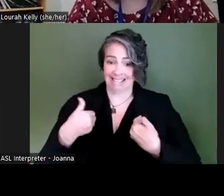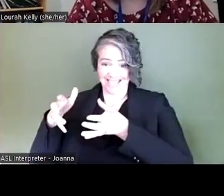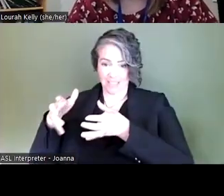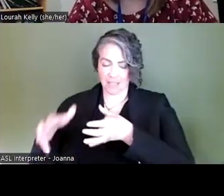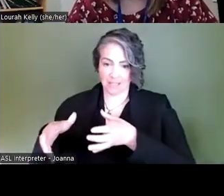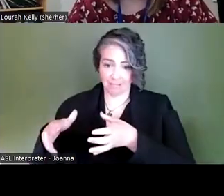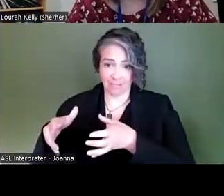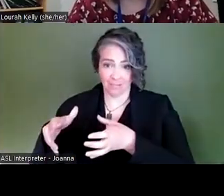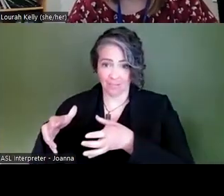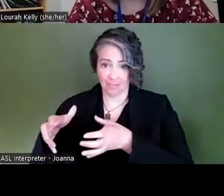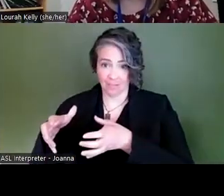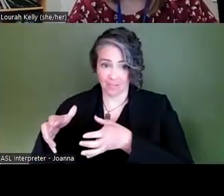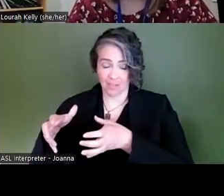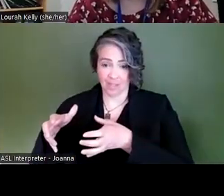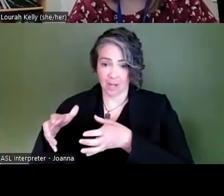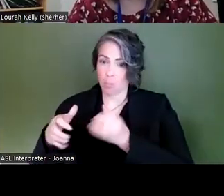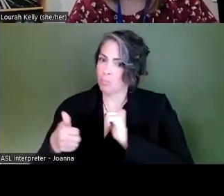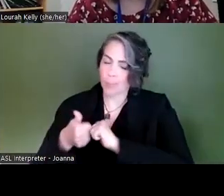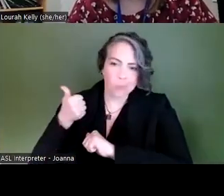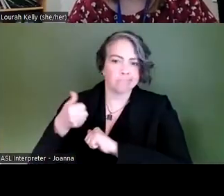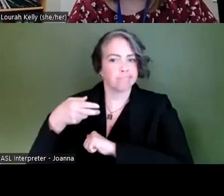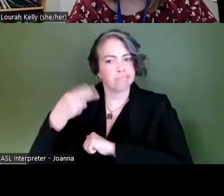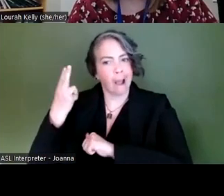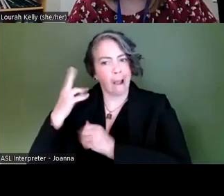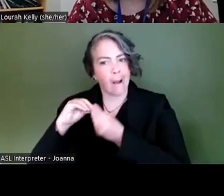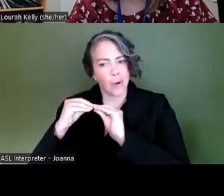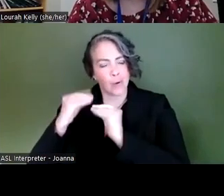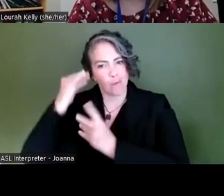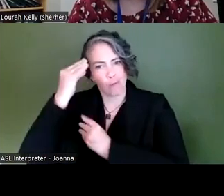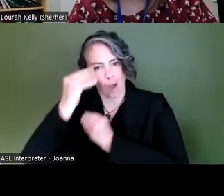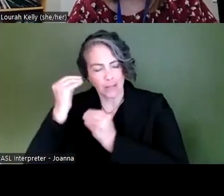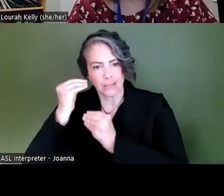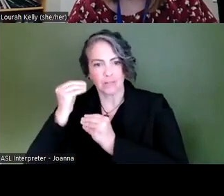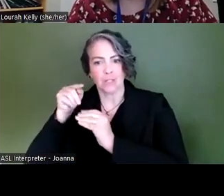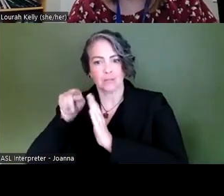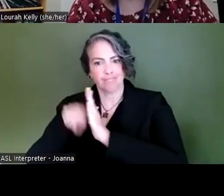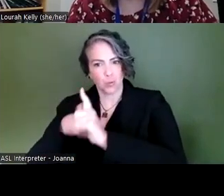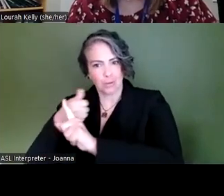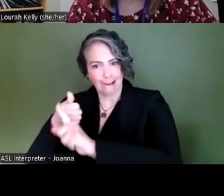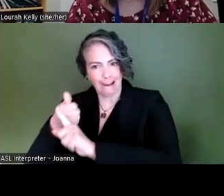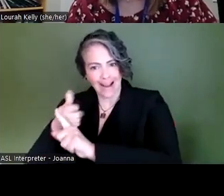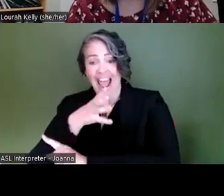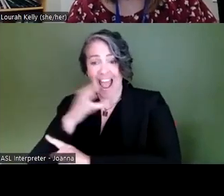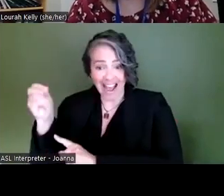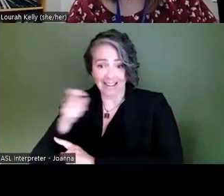had higher odds of thoughts of suicide and cannabis use disorder, and suicide attempts